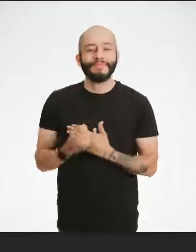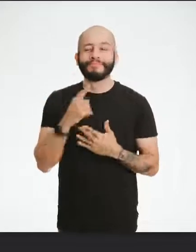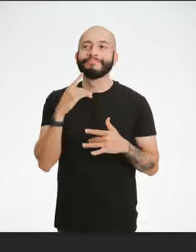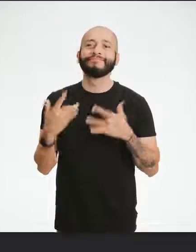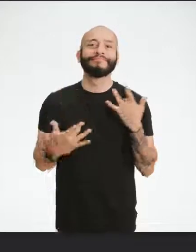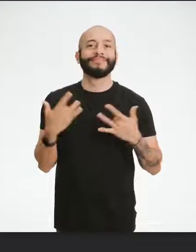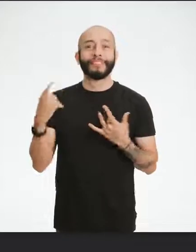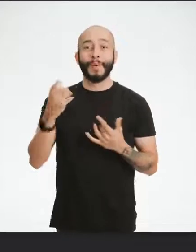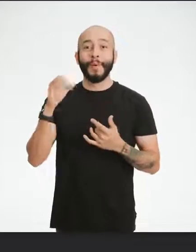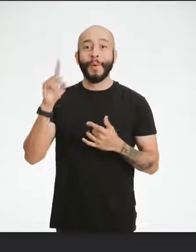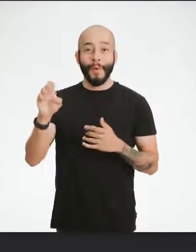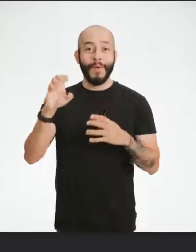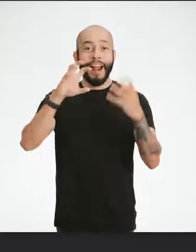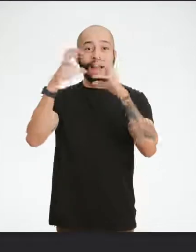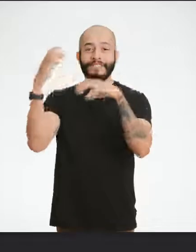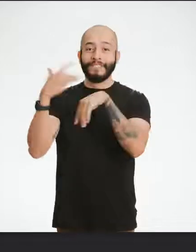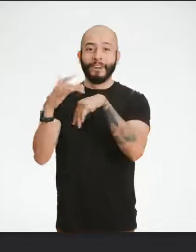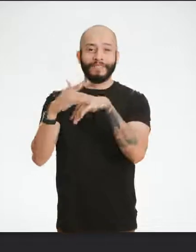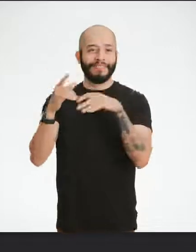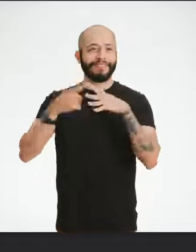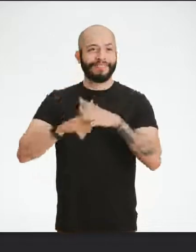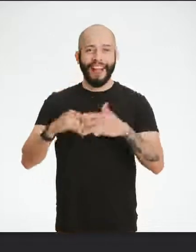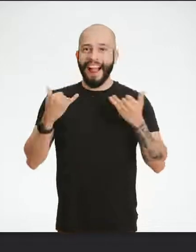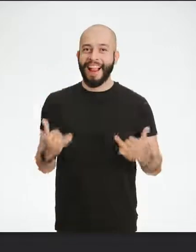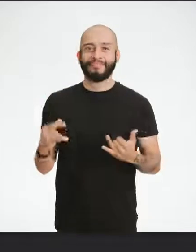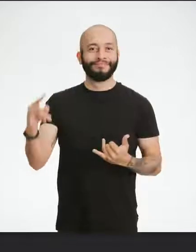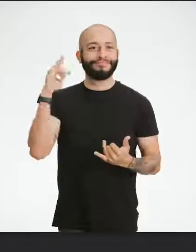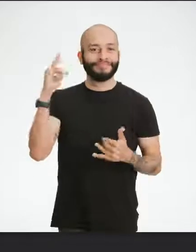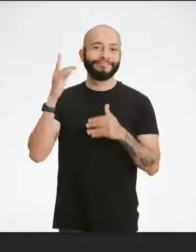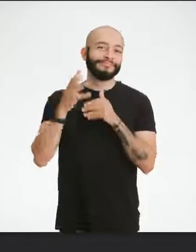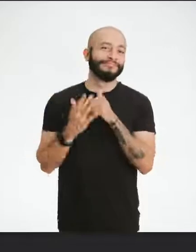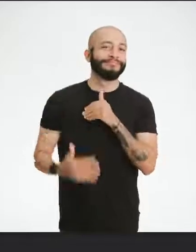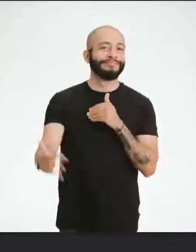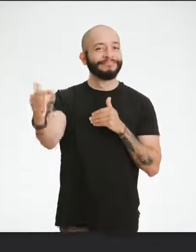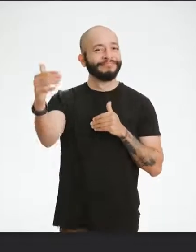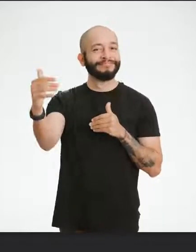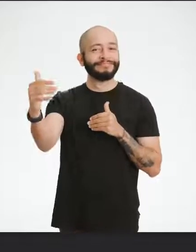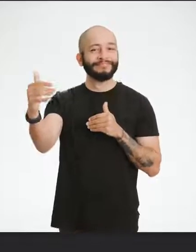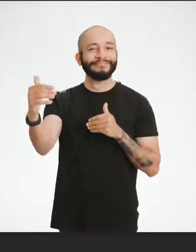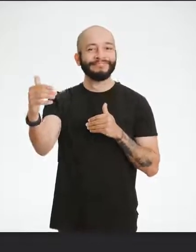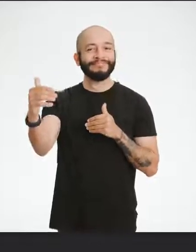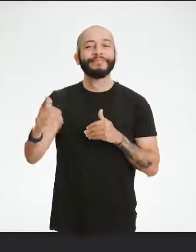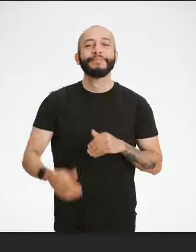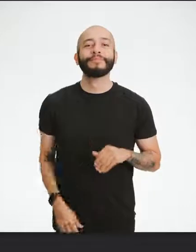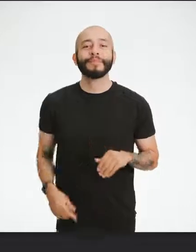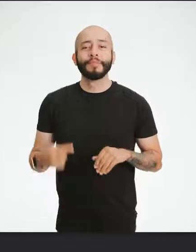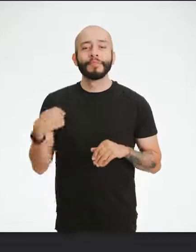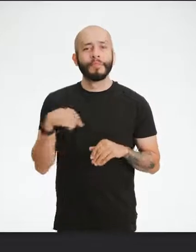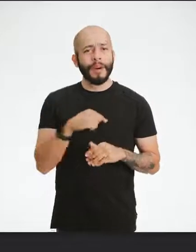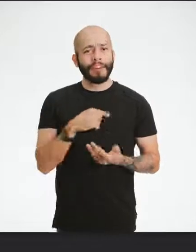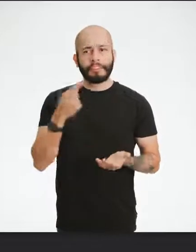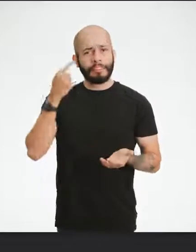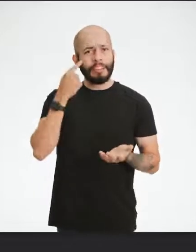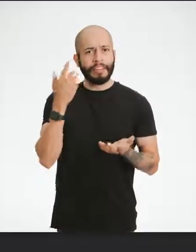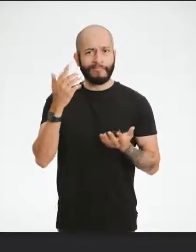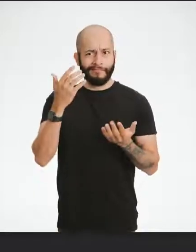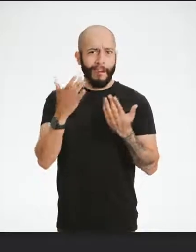And I'm delighted to say that Xcode Cloud is available starting today.